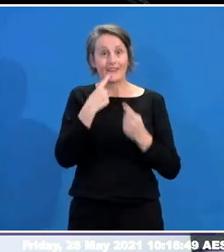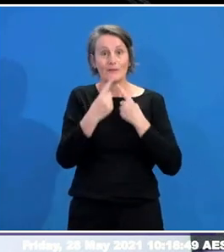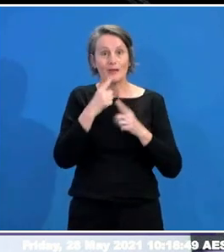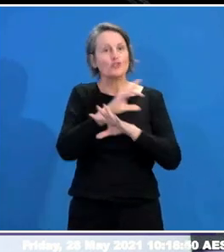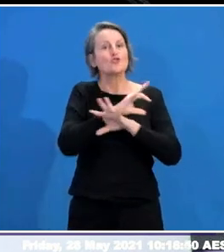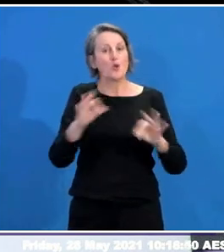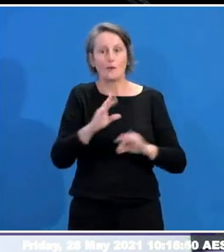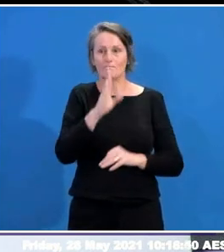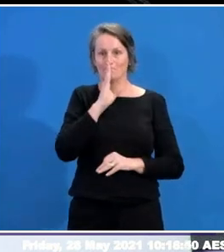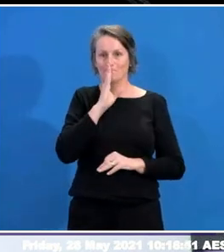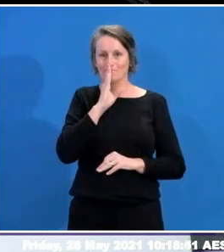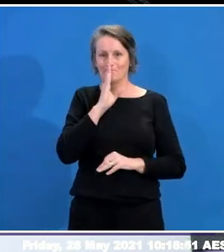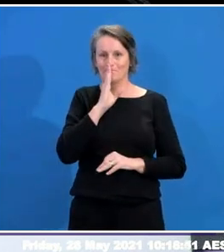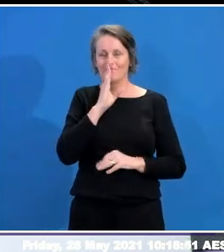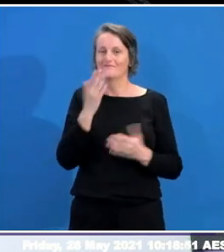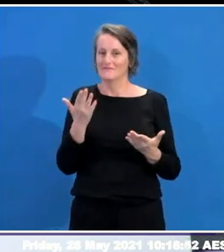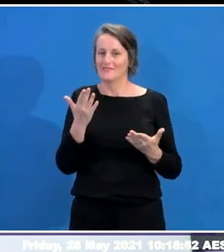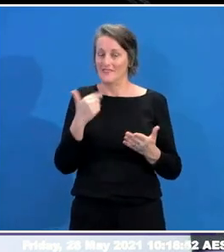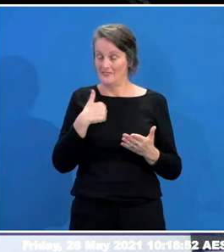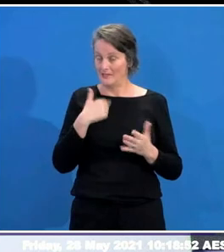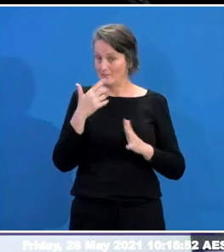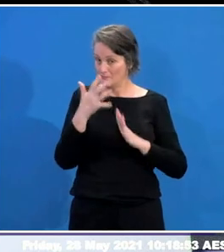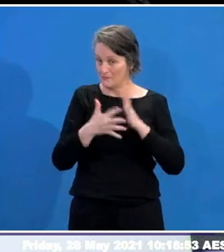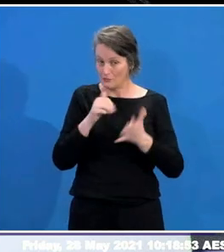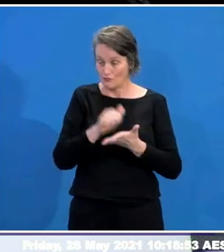That is all that was being suggested, as I understand it; am I correct? No, not at all.